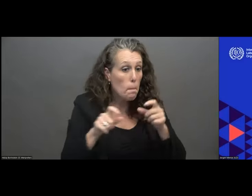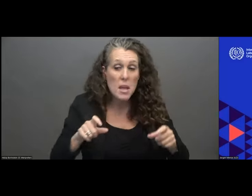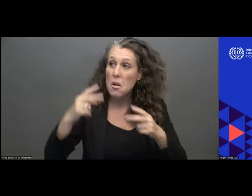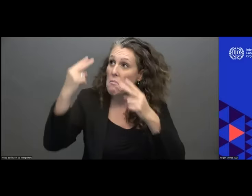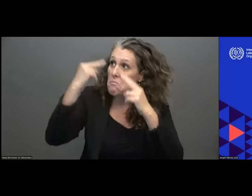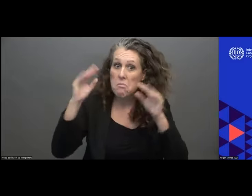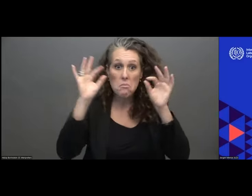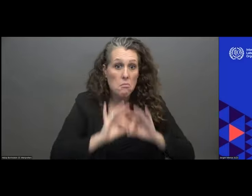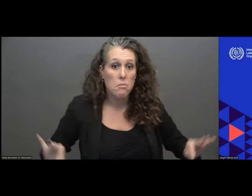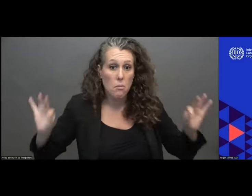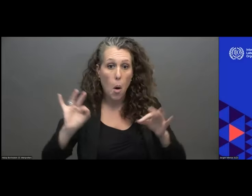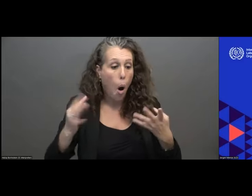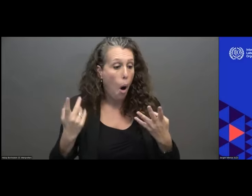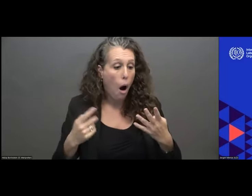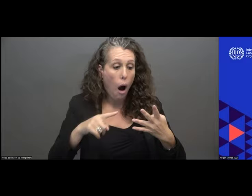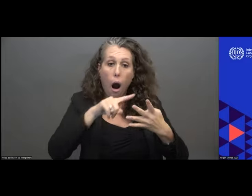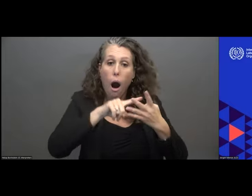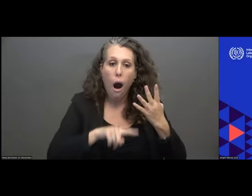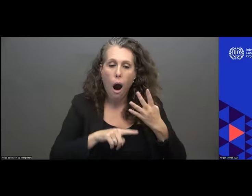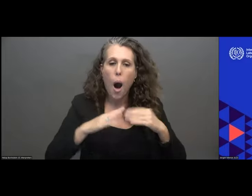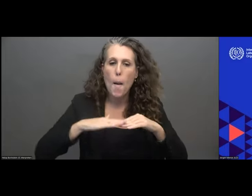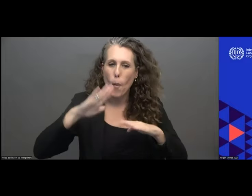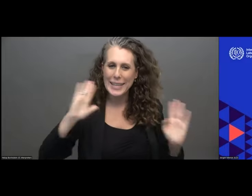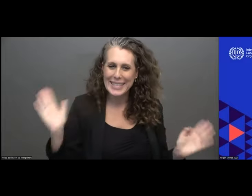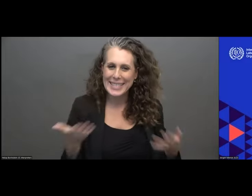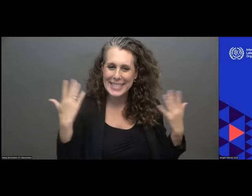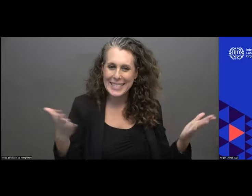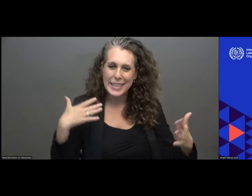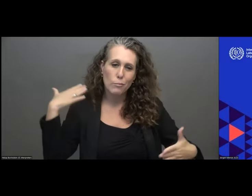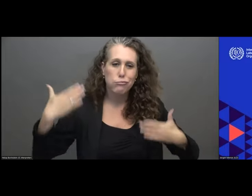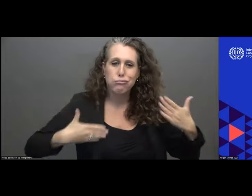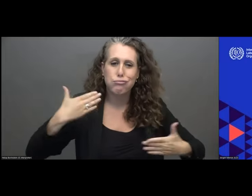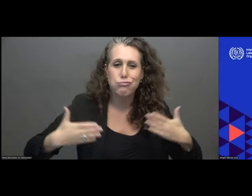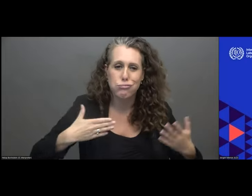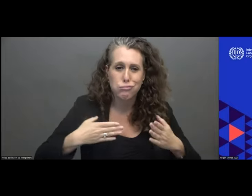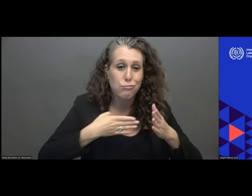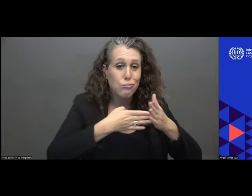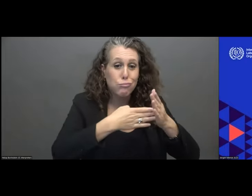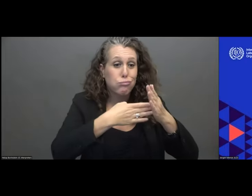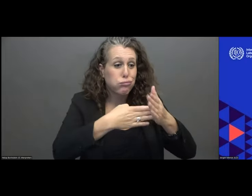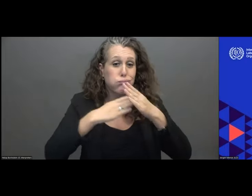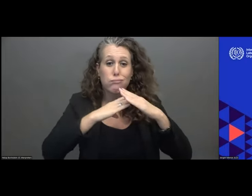many of the other issues that are various for the employment of persons with disabilities,